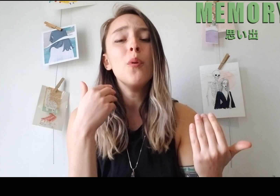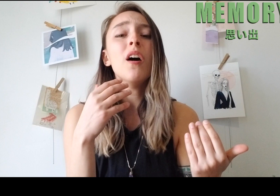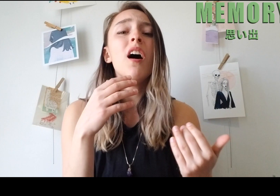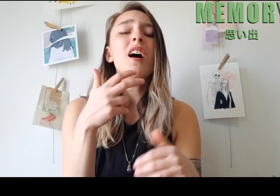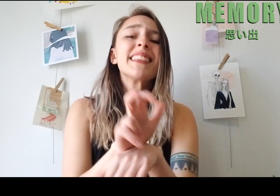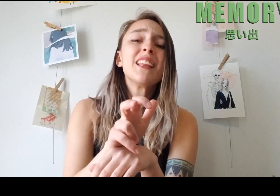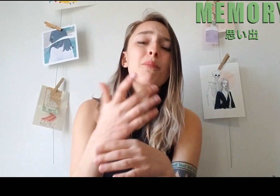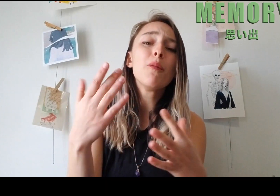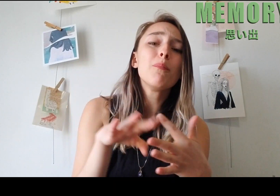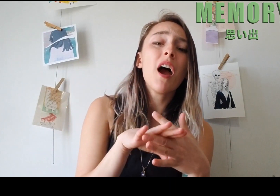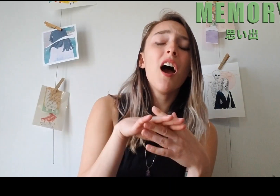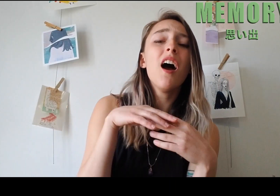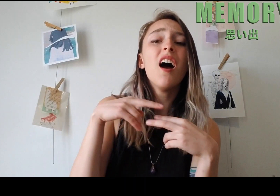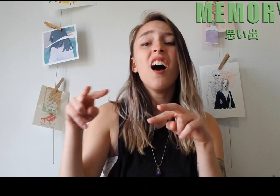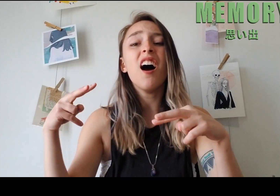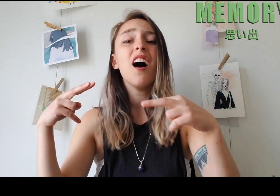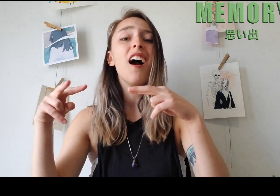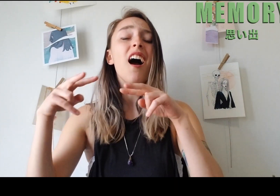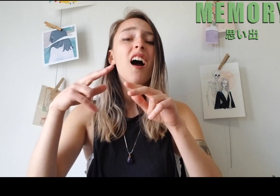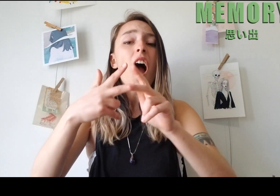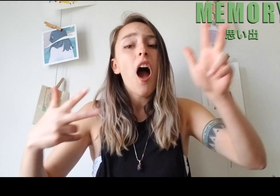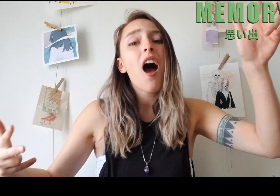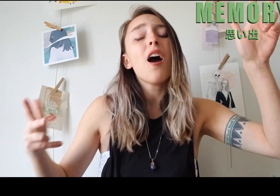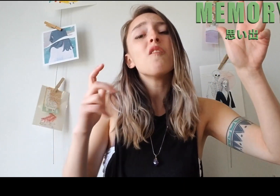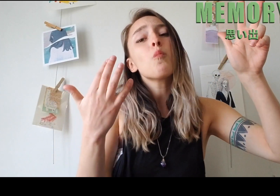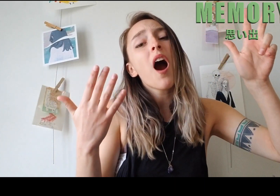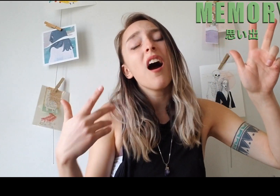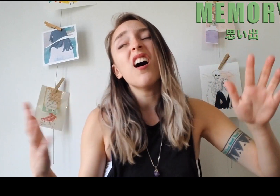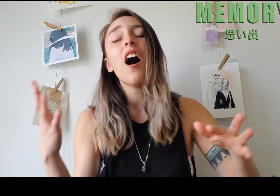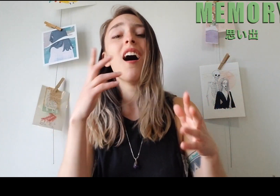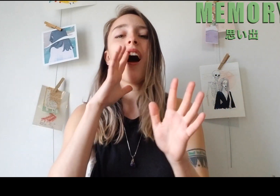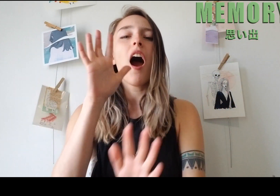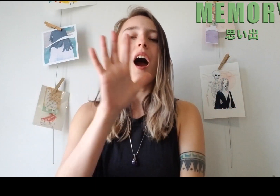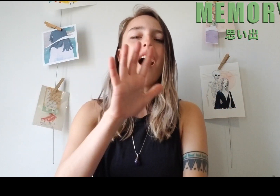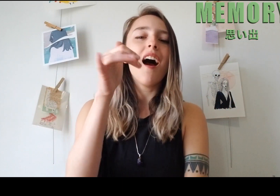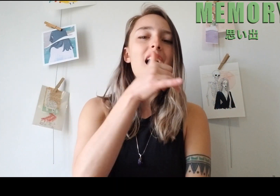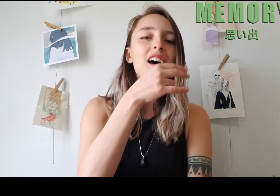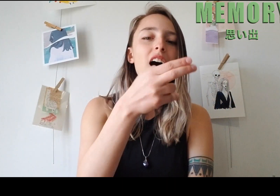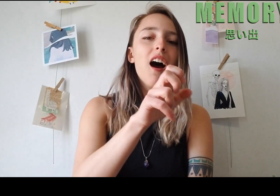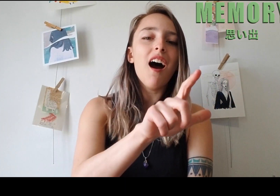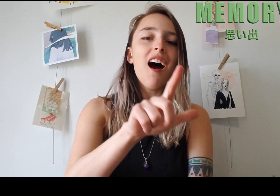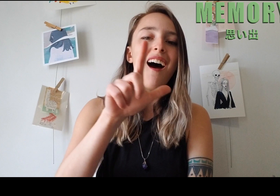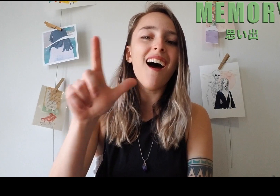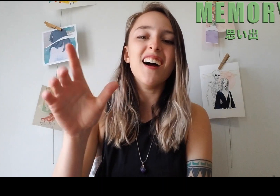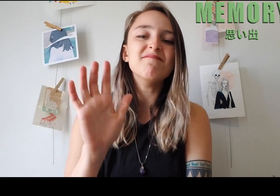I wanted to stop, cool down, and take a break to catch my breath. My friends went on further ahead and had to wait as I was falling behind. Ahh it was HELL!